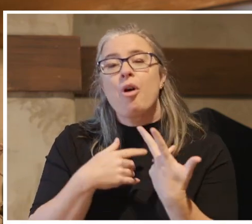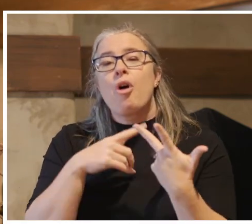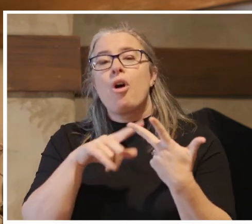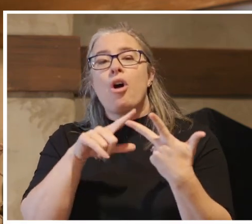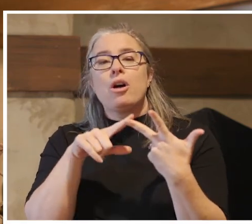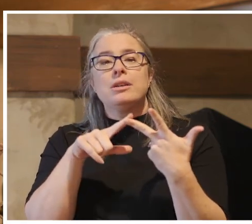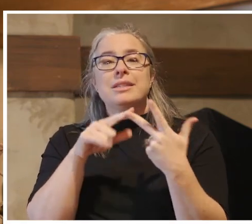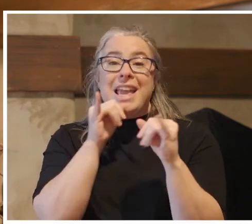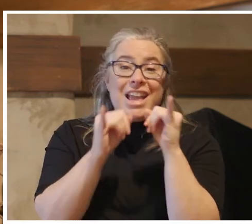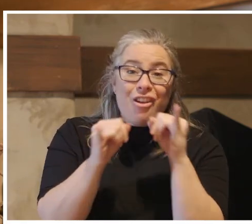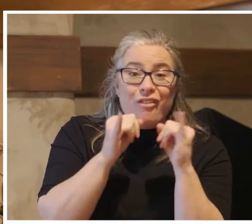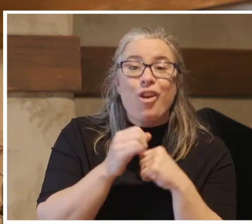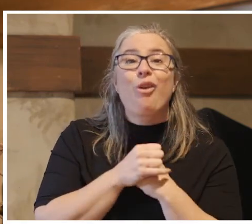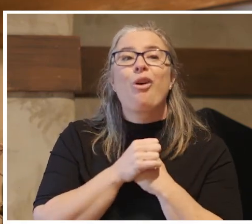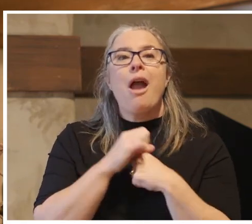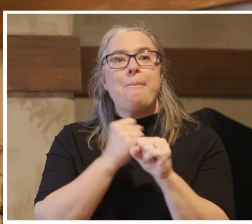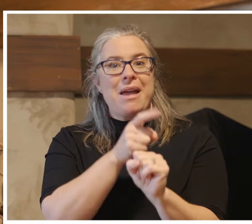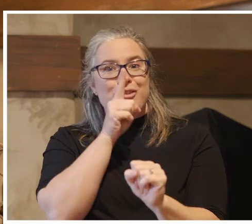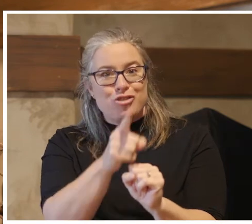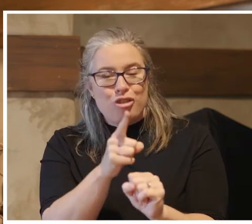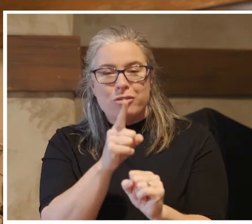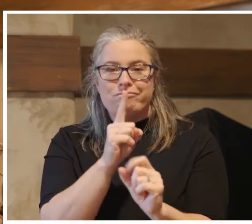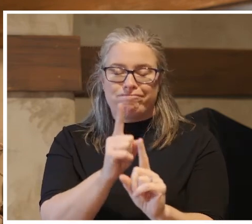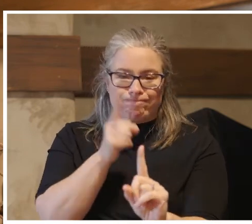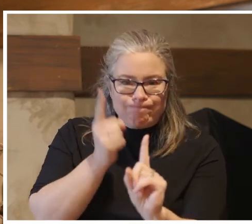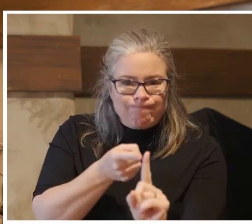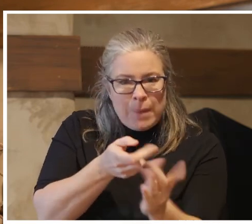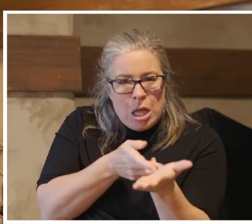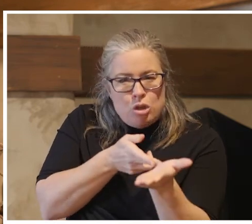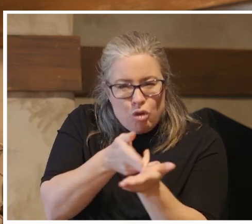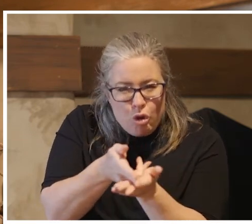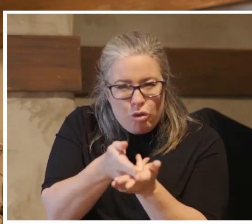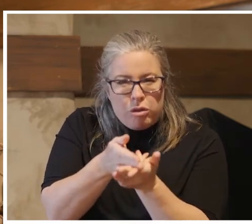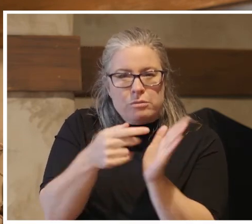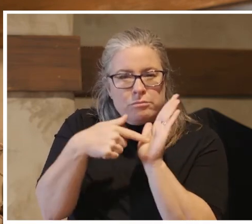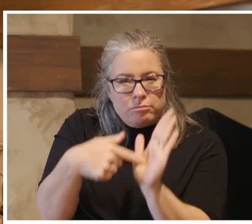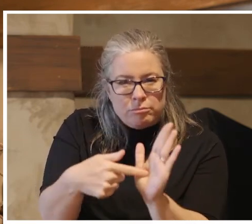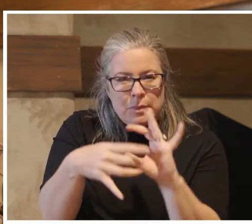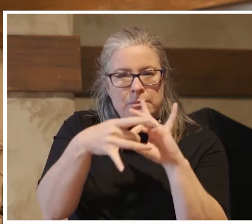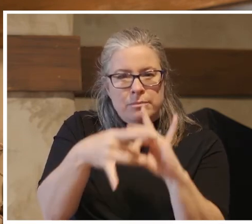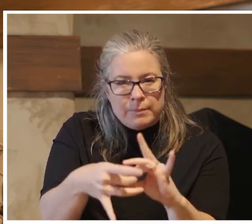and interviewing and making sure we get down to the truth about zoos.